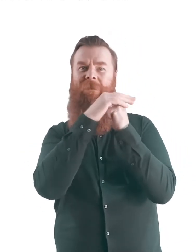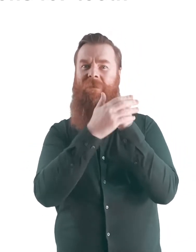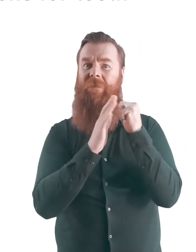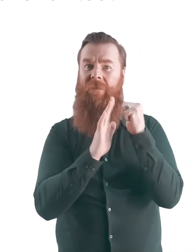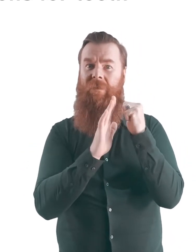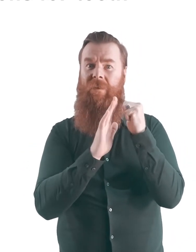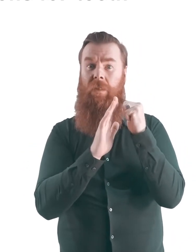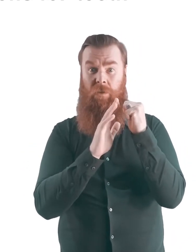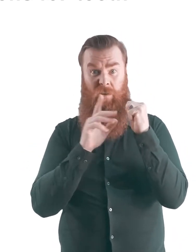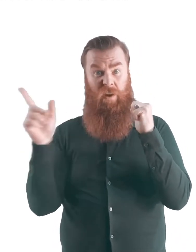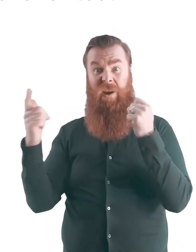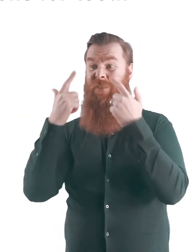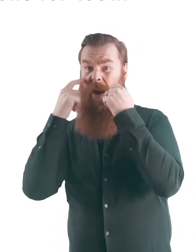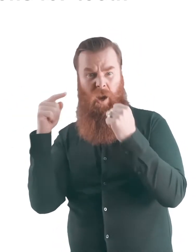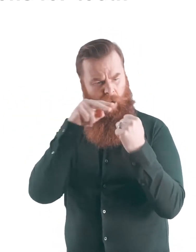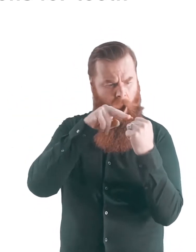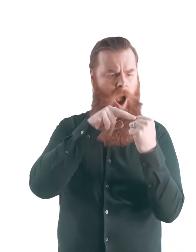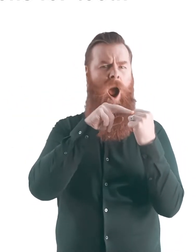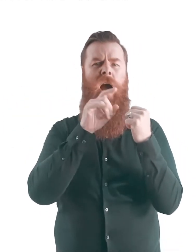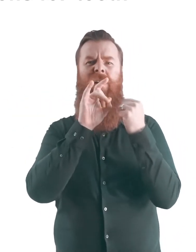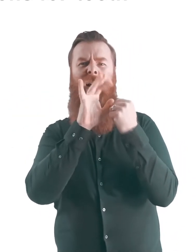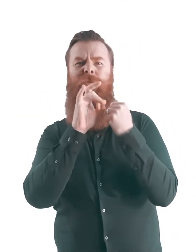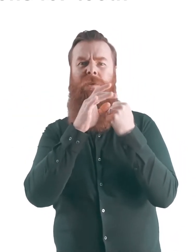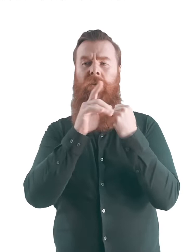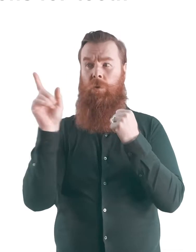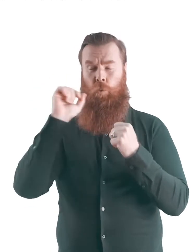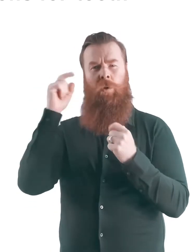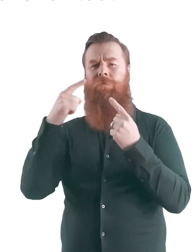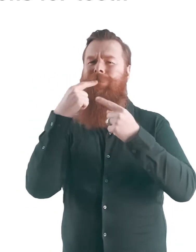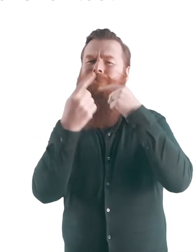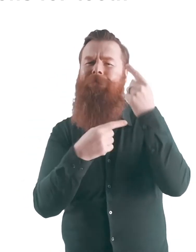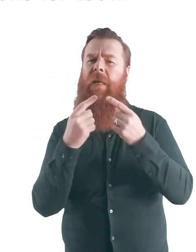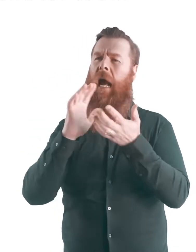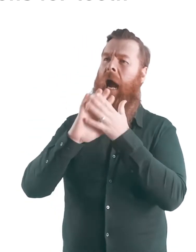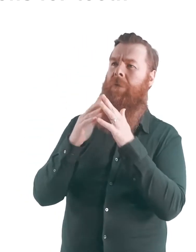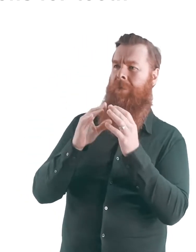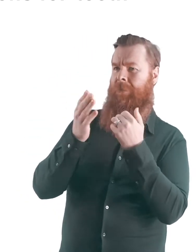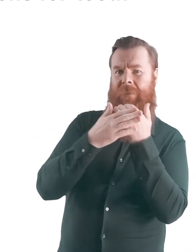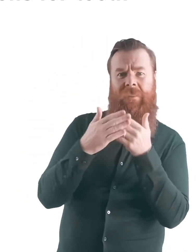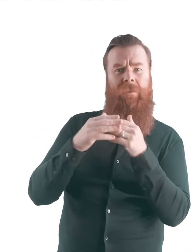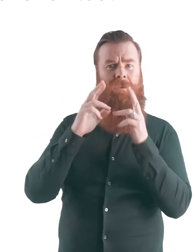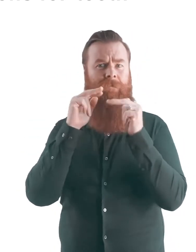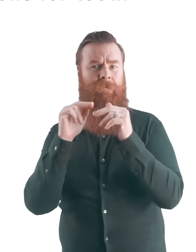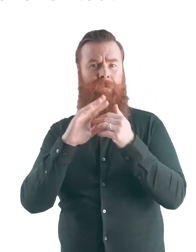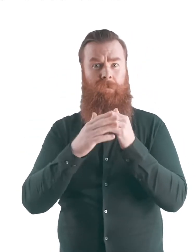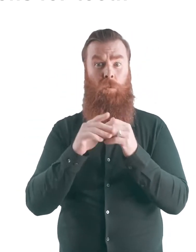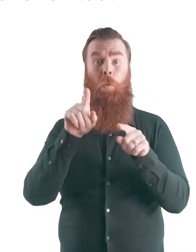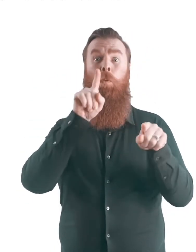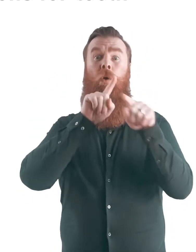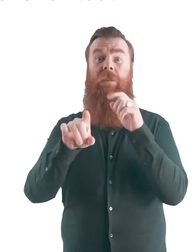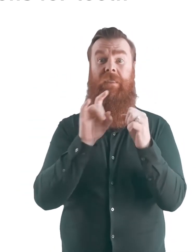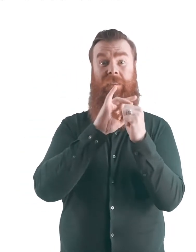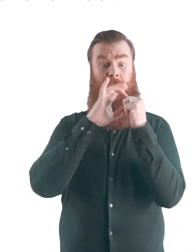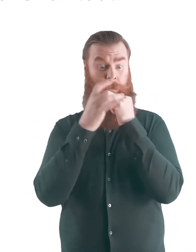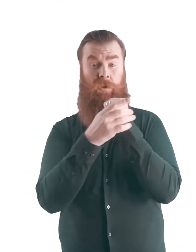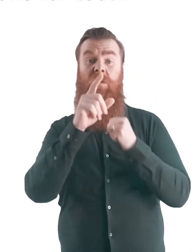they will tell you the best way to treat it. Most tooth decay can be fixed with a filling.